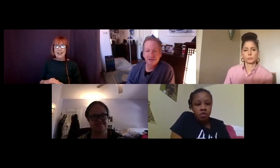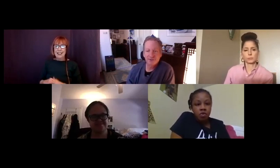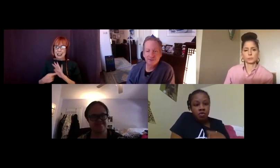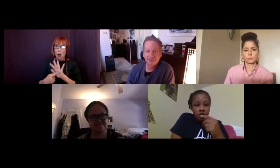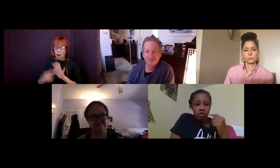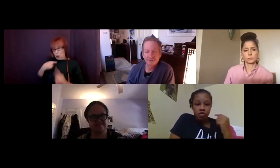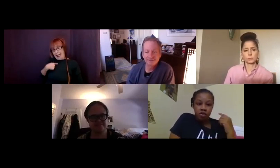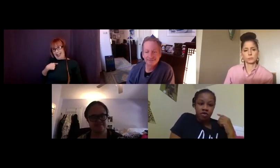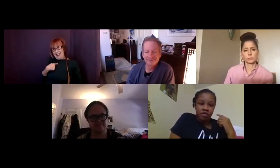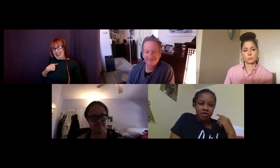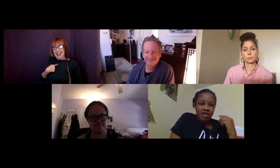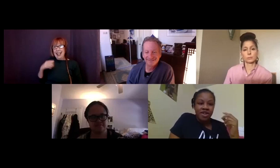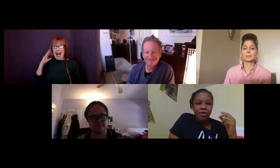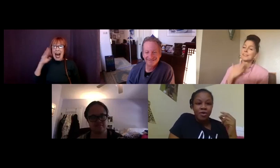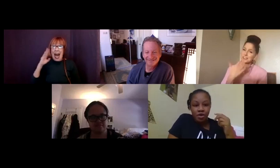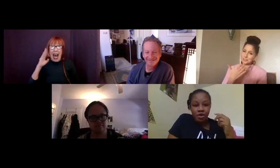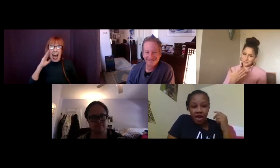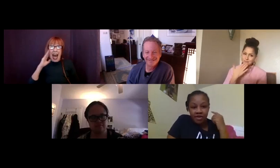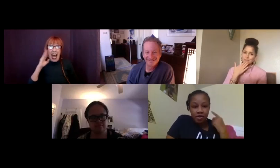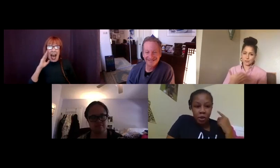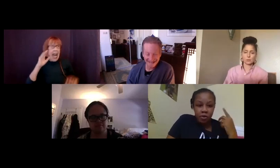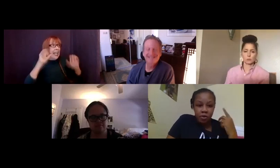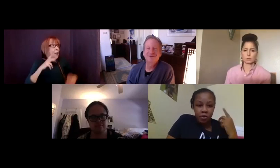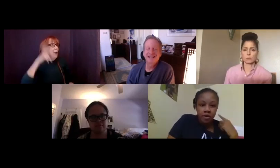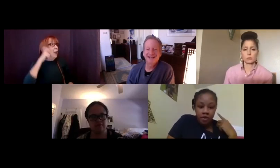ASHLEY - Hello, can you guys hear me? DAVID - Yes we can.